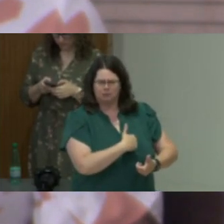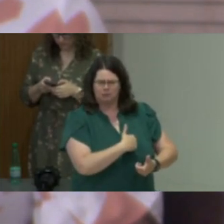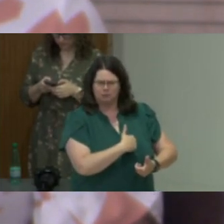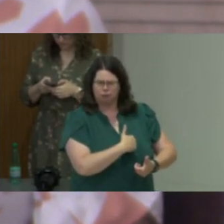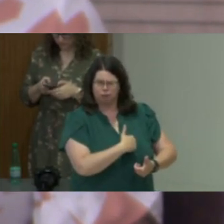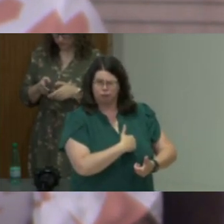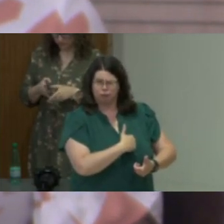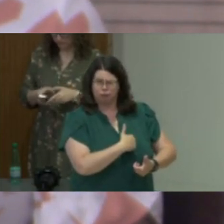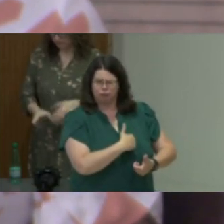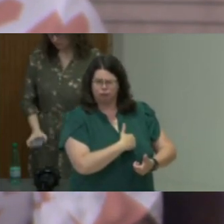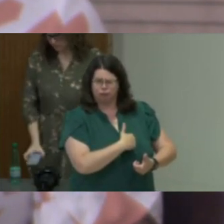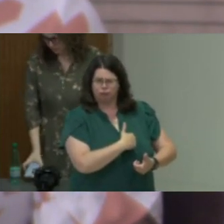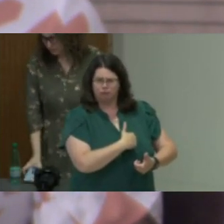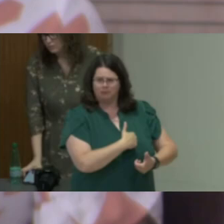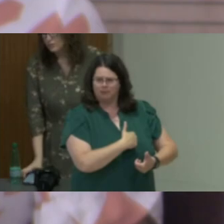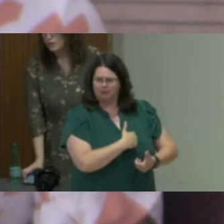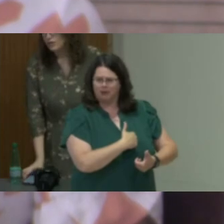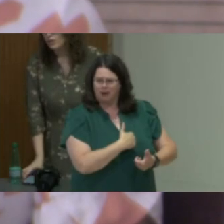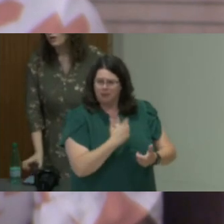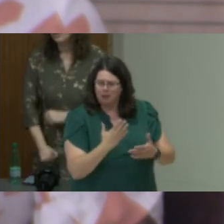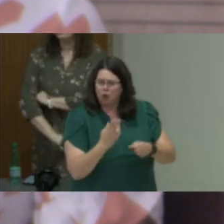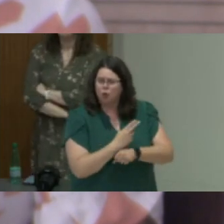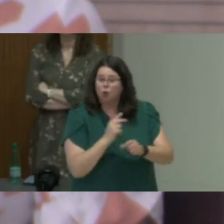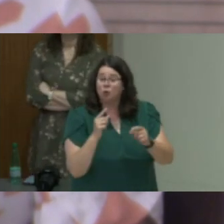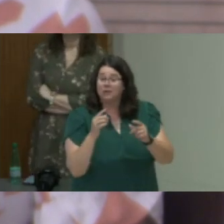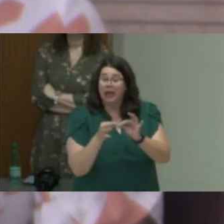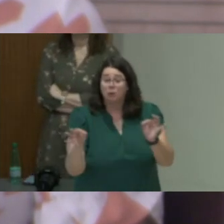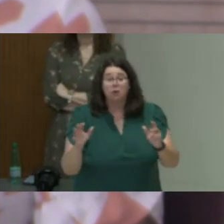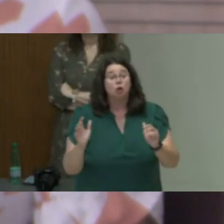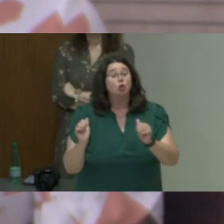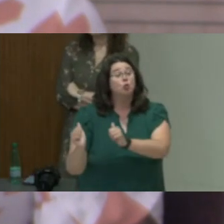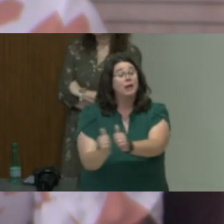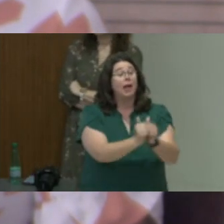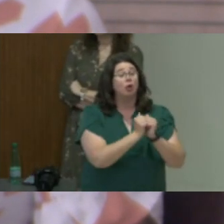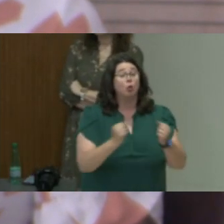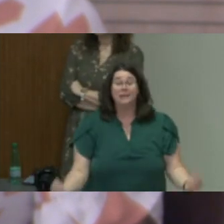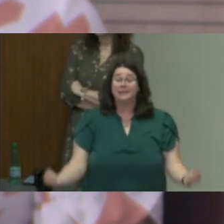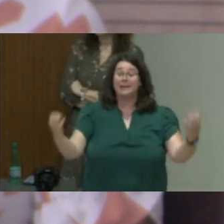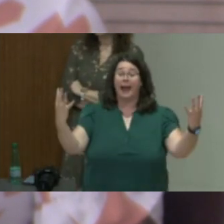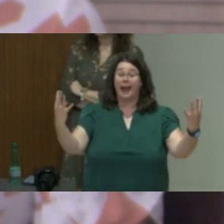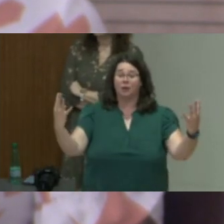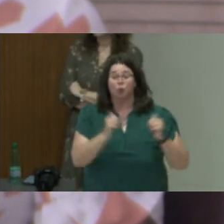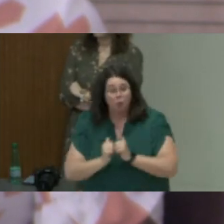And instead, perhaps could we use language that together we stand, and together we sing our opening hymn?